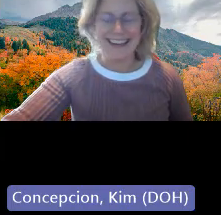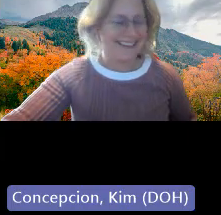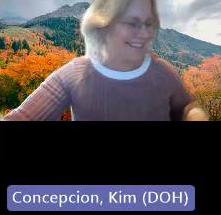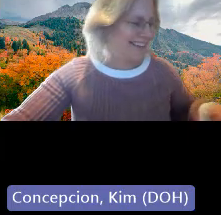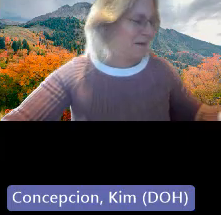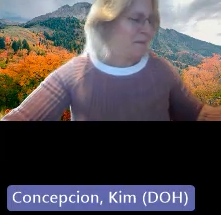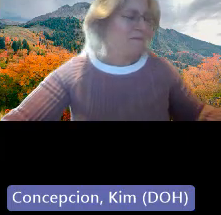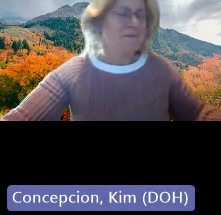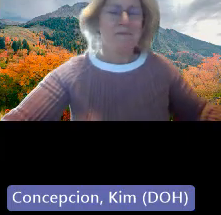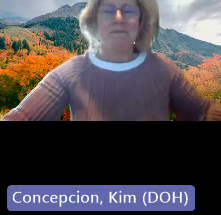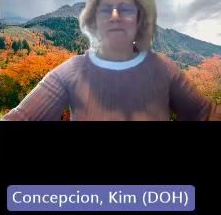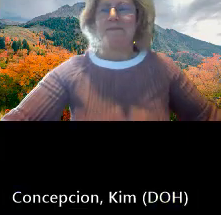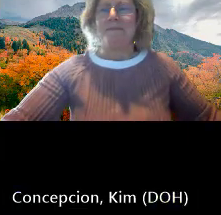Yes, just drop our shoulders. And